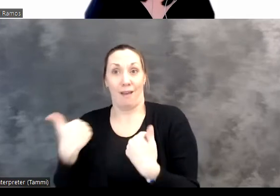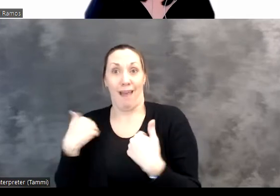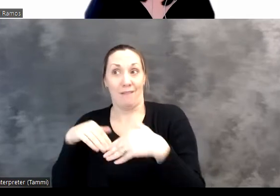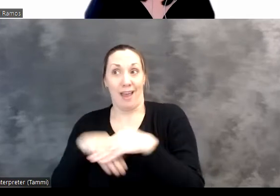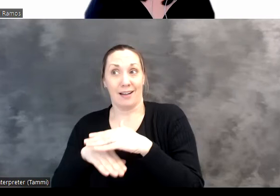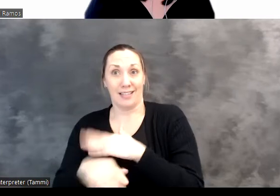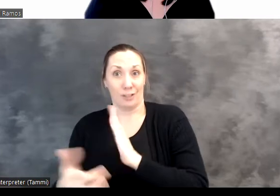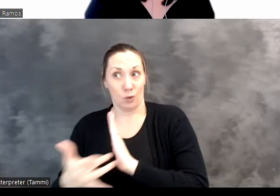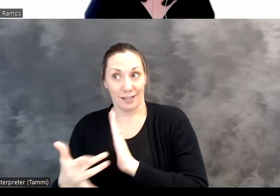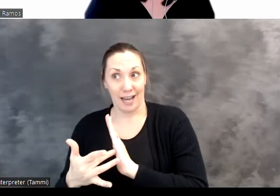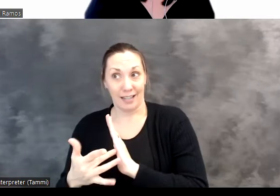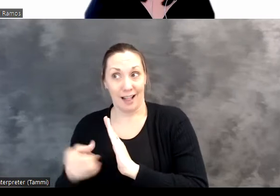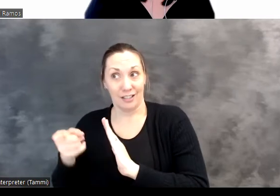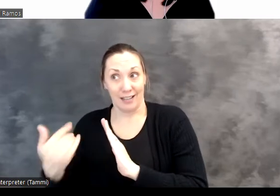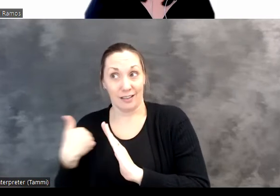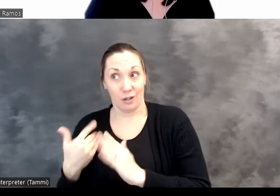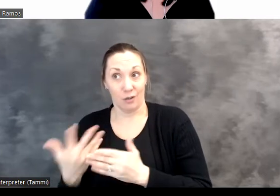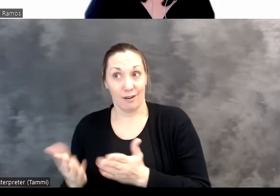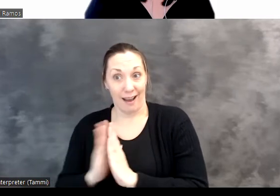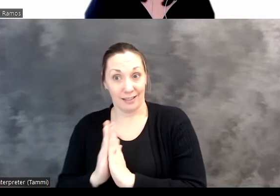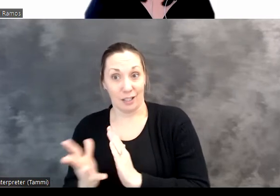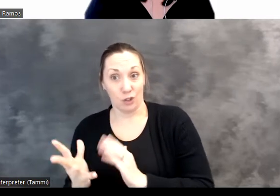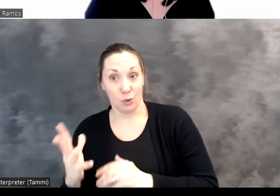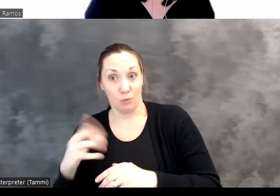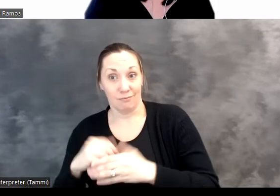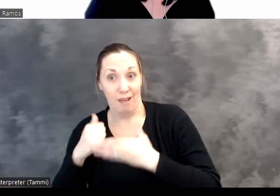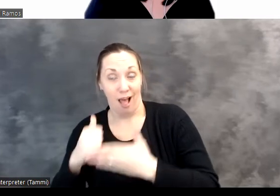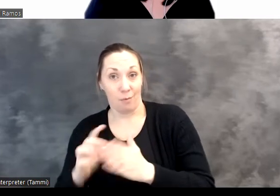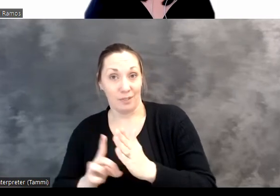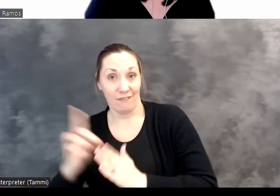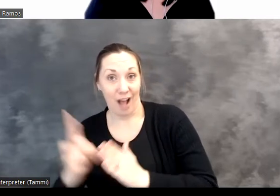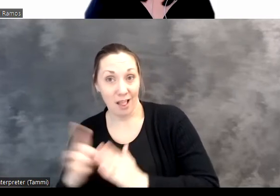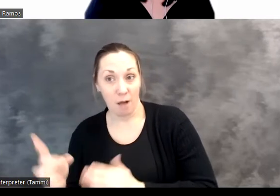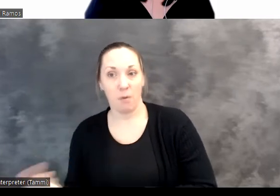Are they given access to the technologies that they're asked to